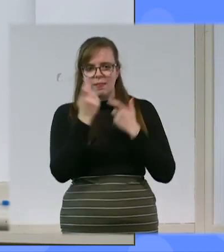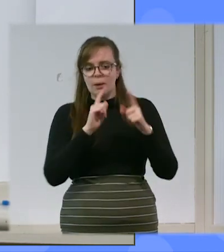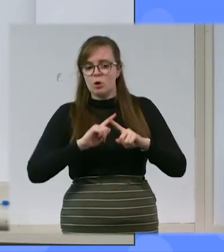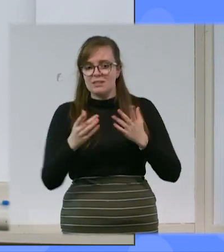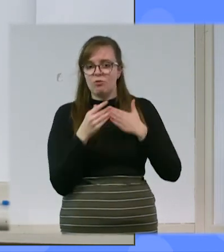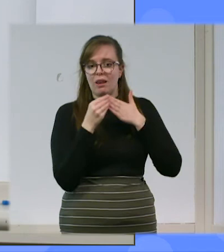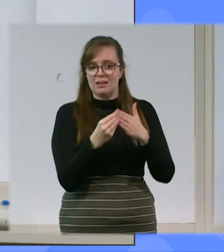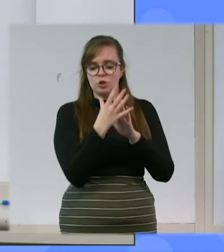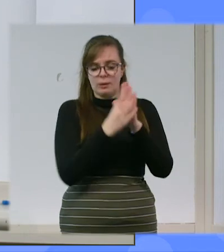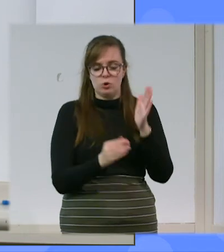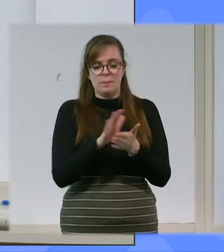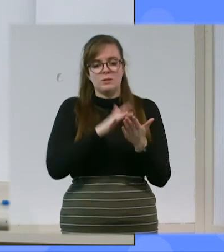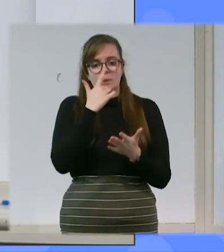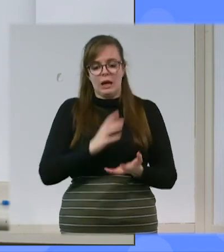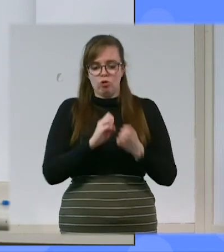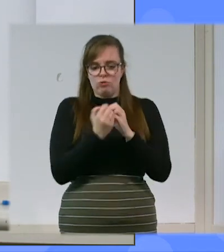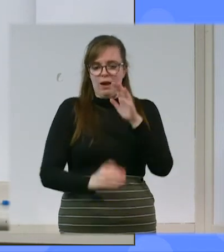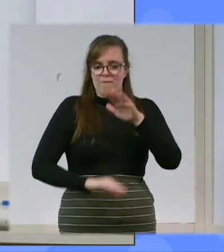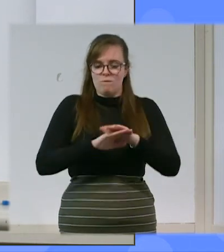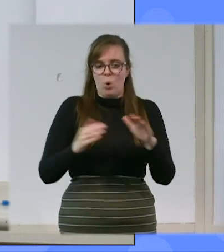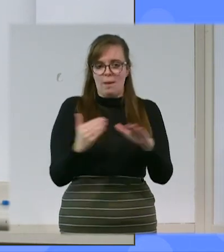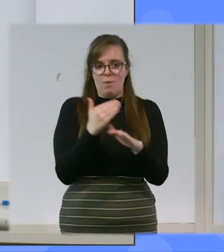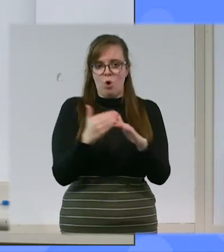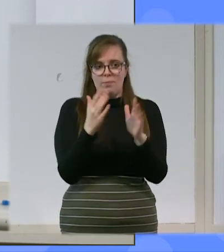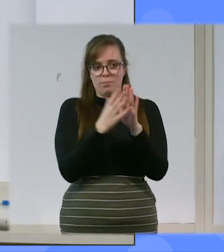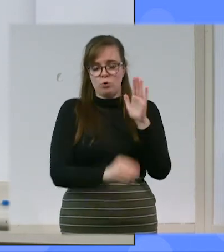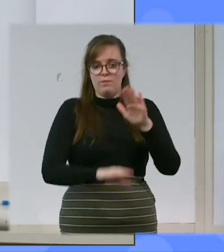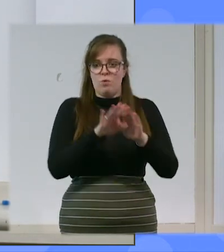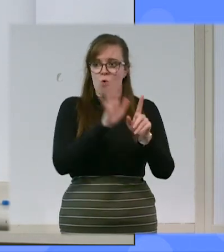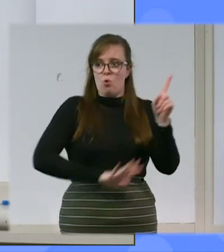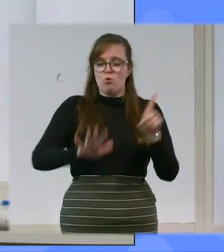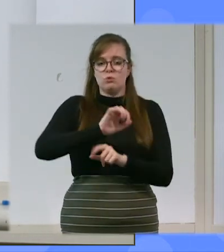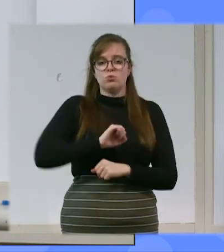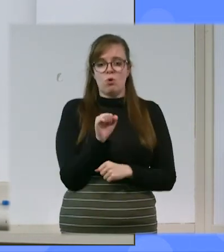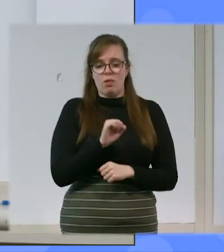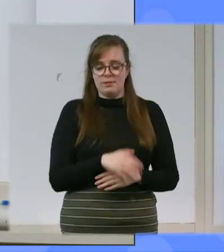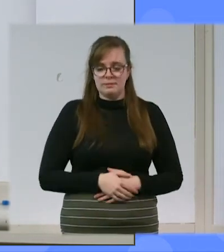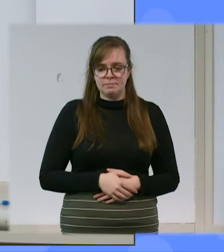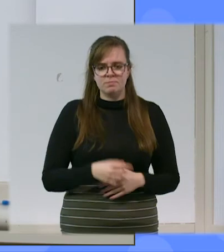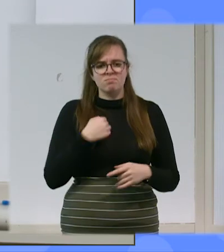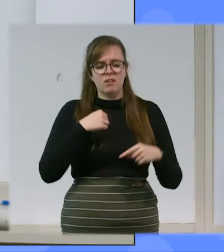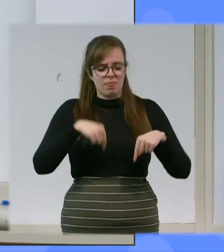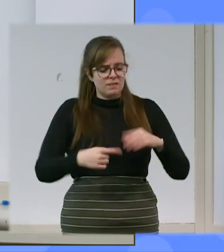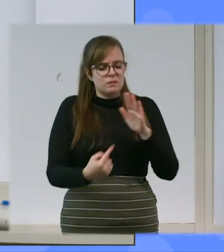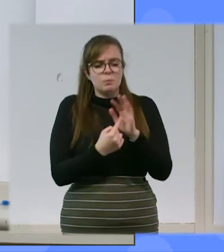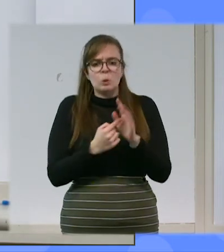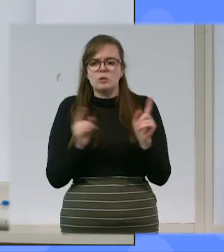us to create a few employment scalable model for the whole of Scotland finally why is this really important to me because statistically I shouldn't be